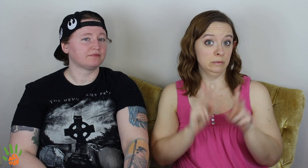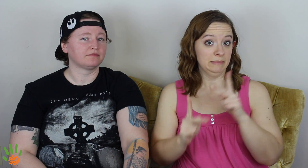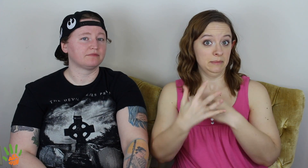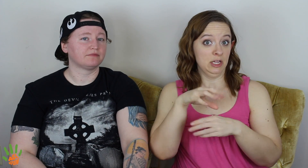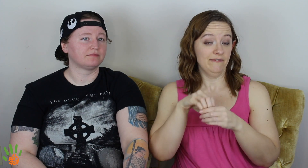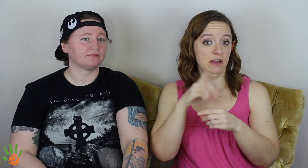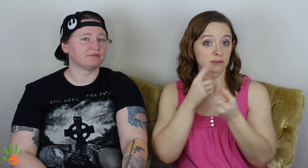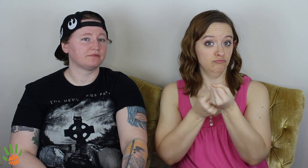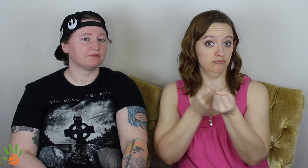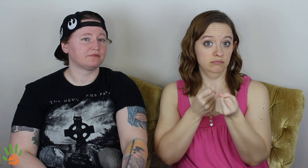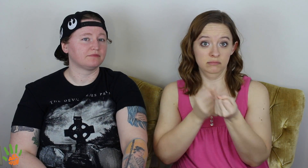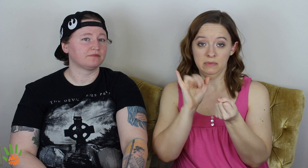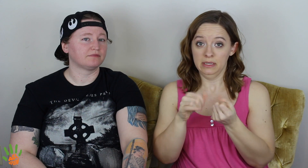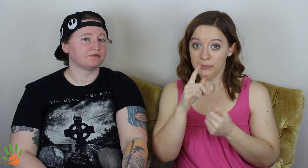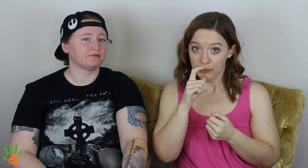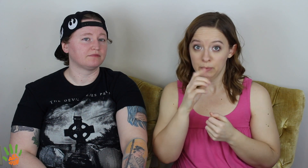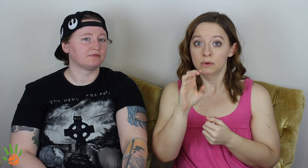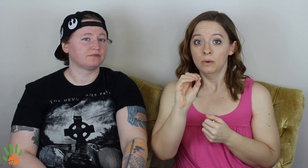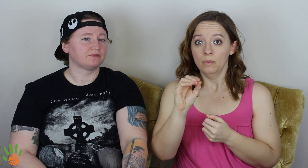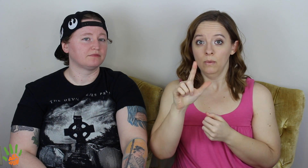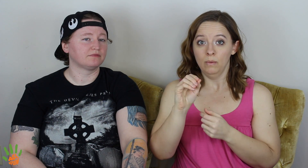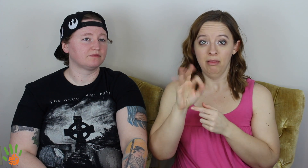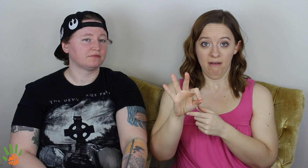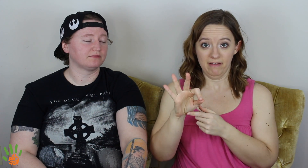Two people who were involved in advocating for that change were